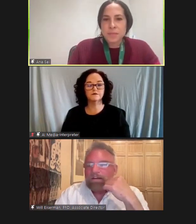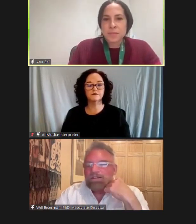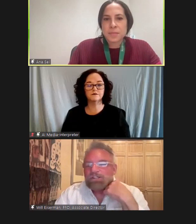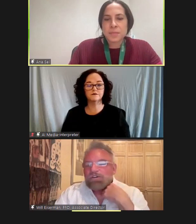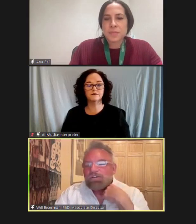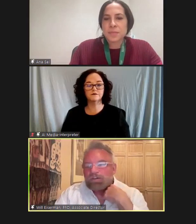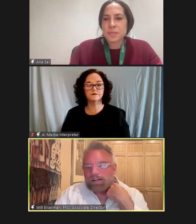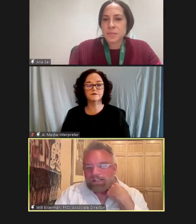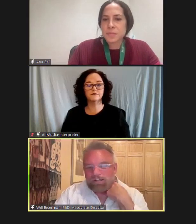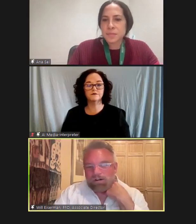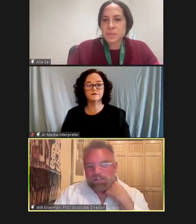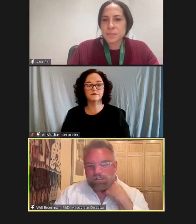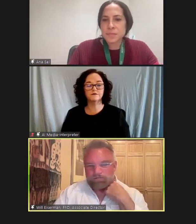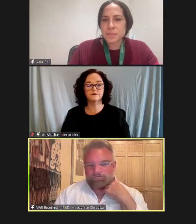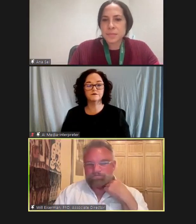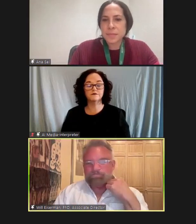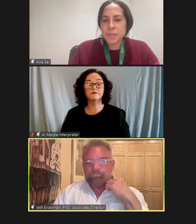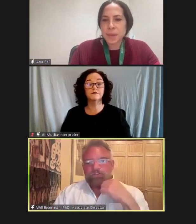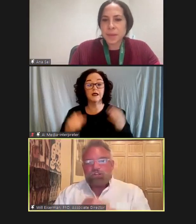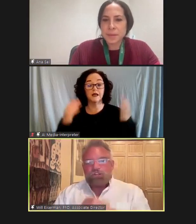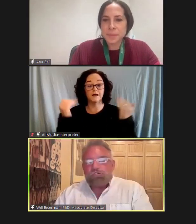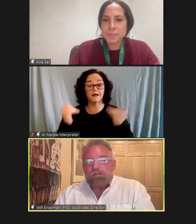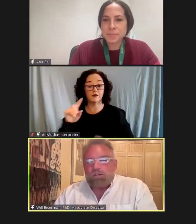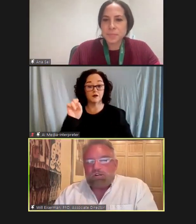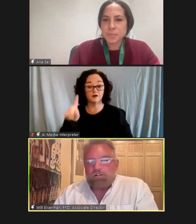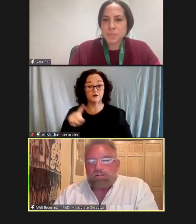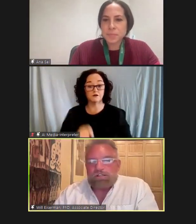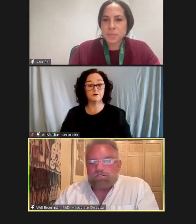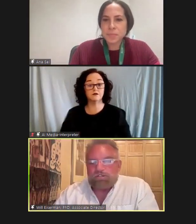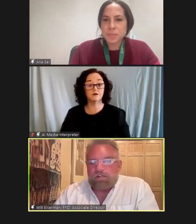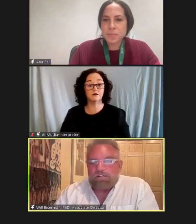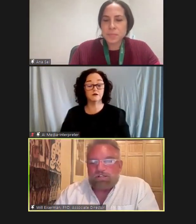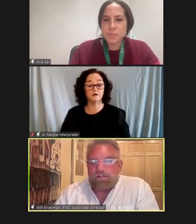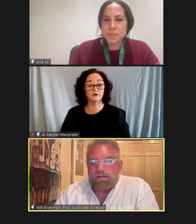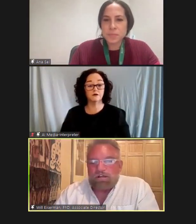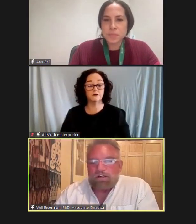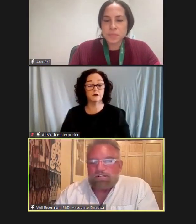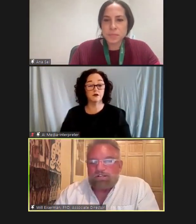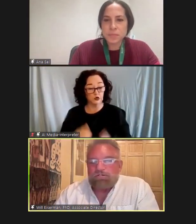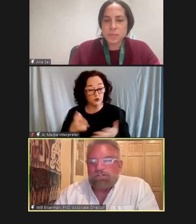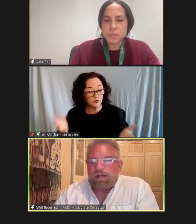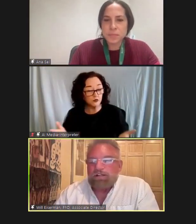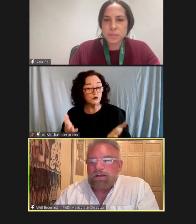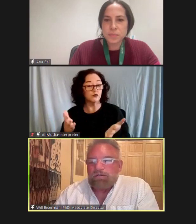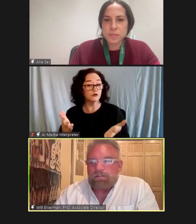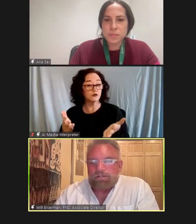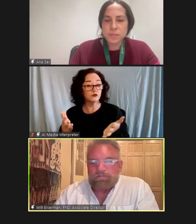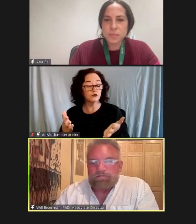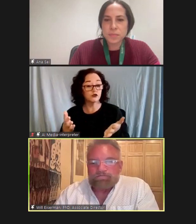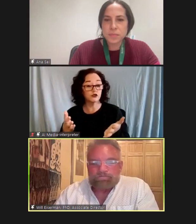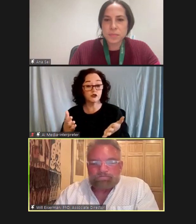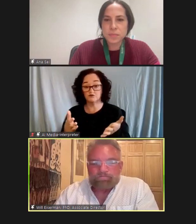so the next question do you encourage